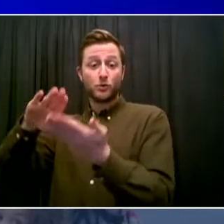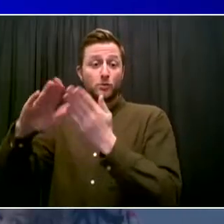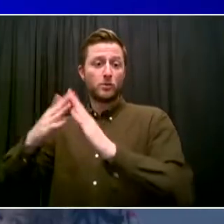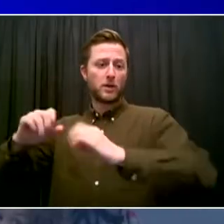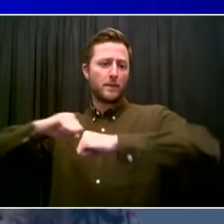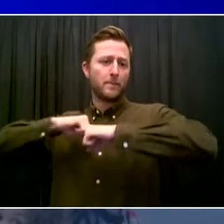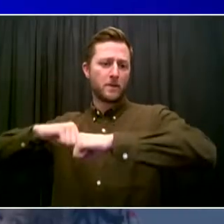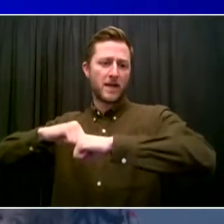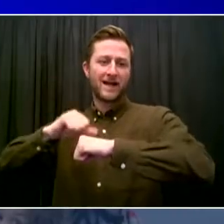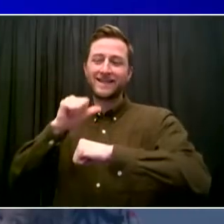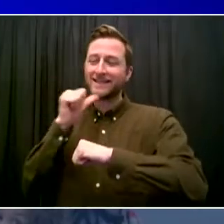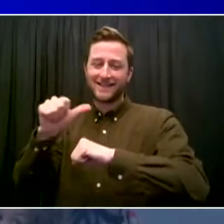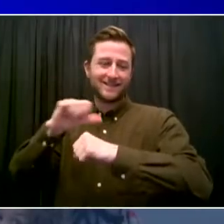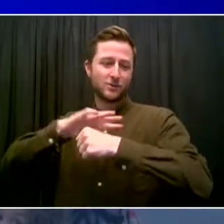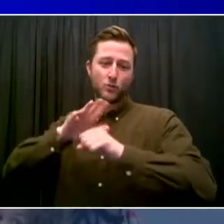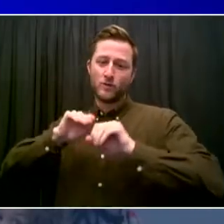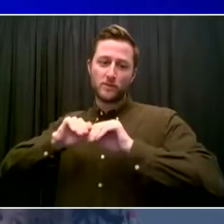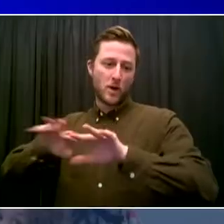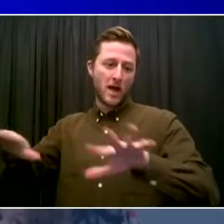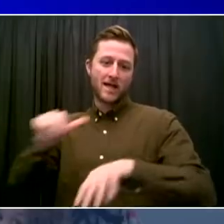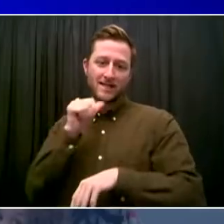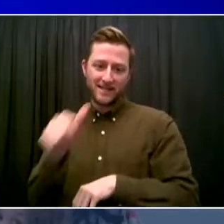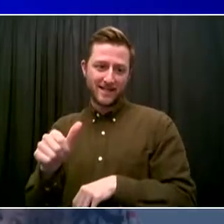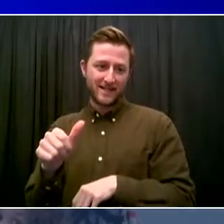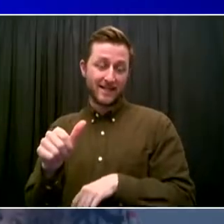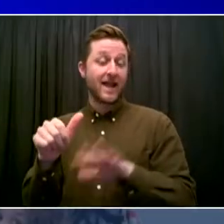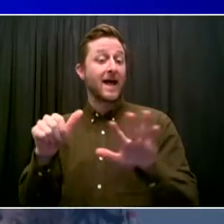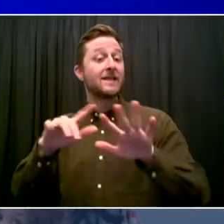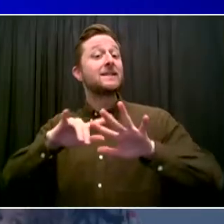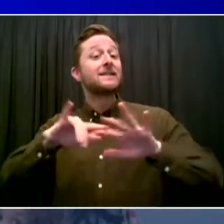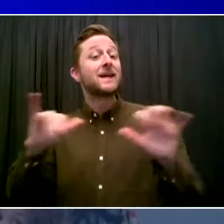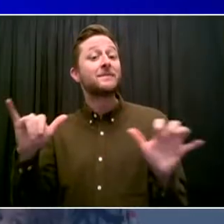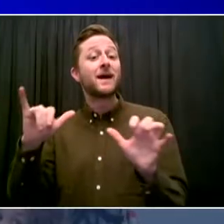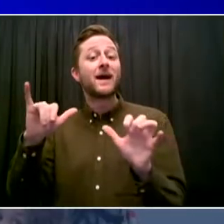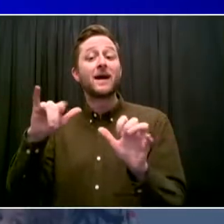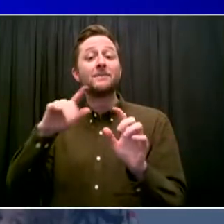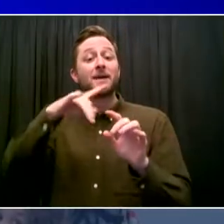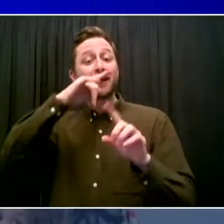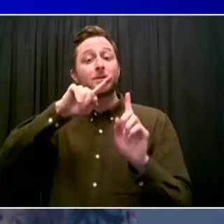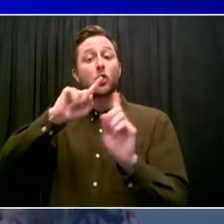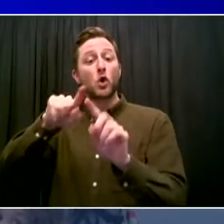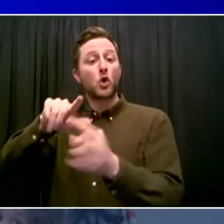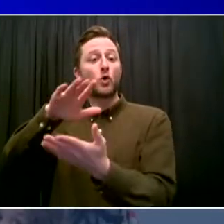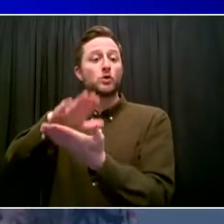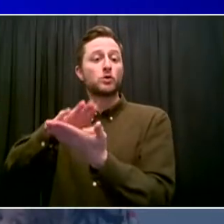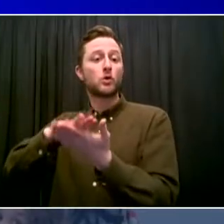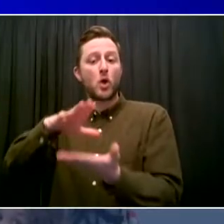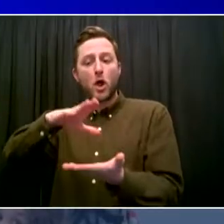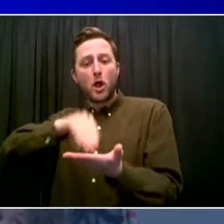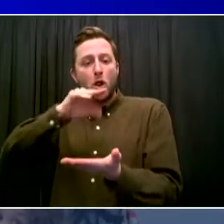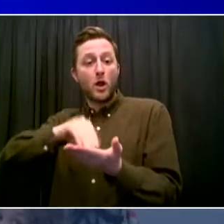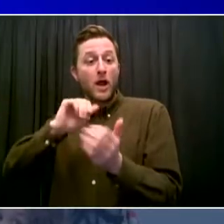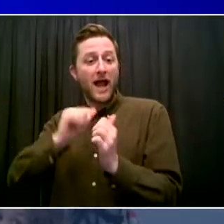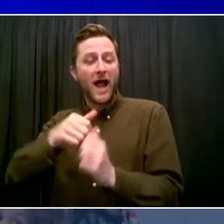THEMSELVES AND THE SCHOOL COMUNMITY WHILE IN PERSON